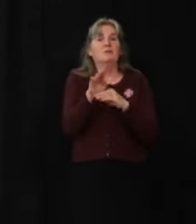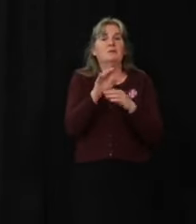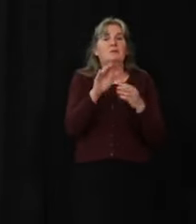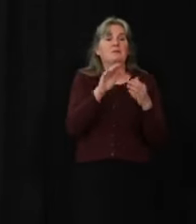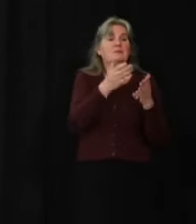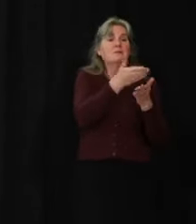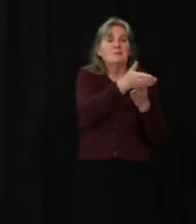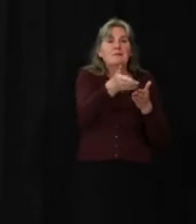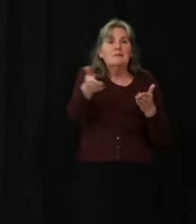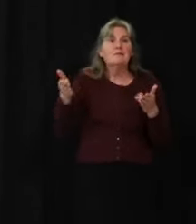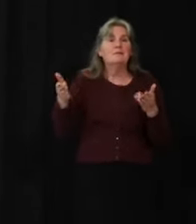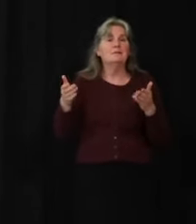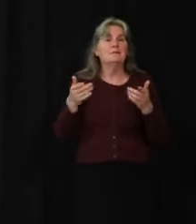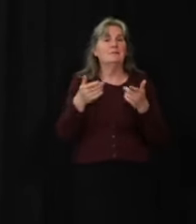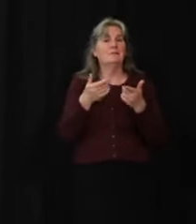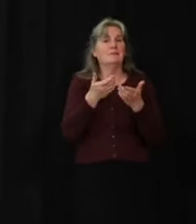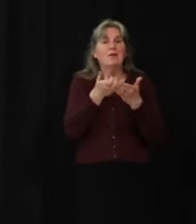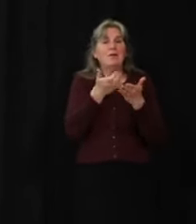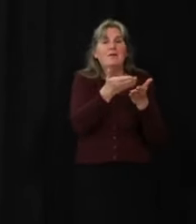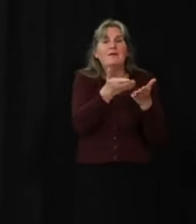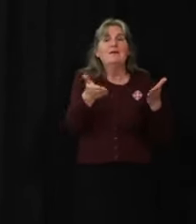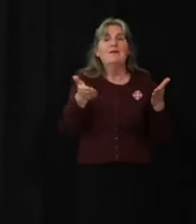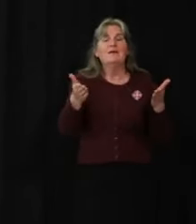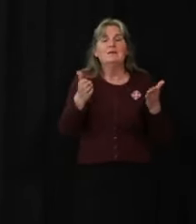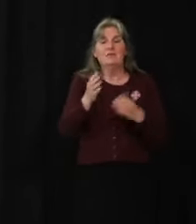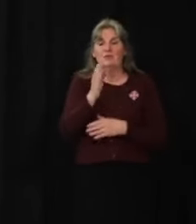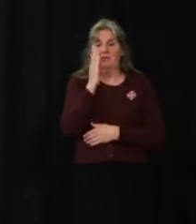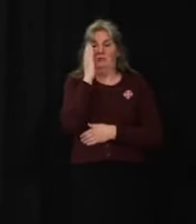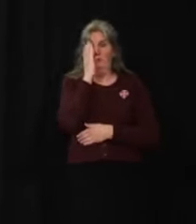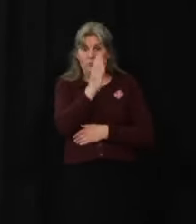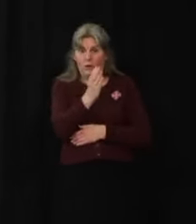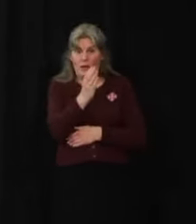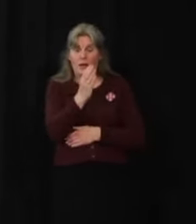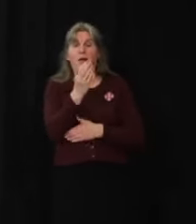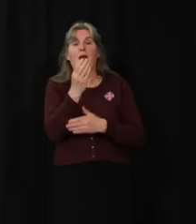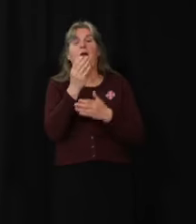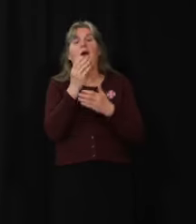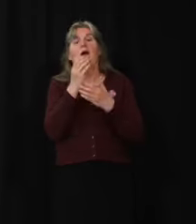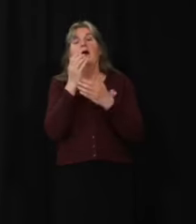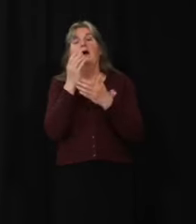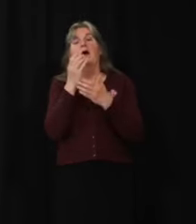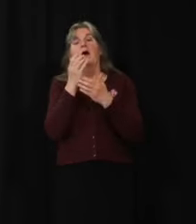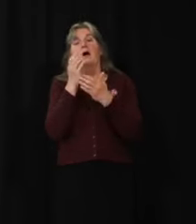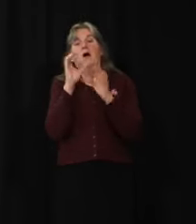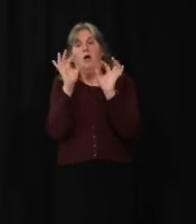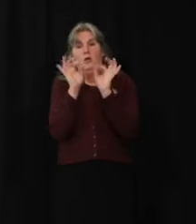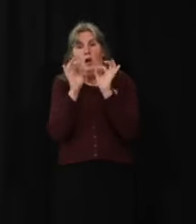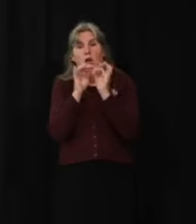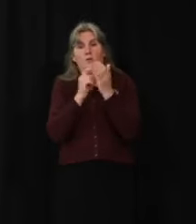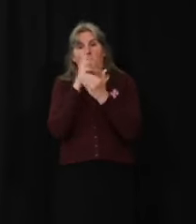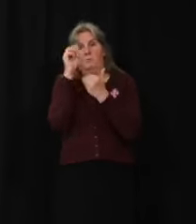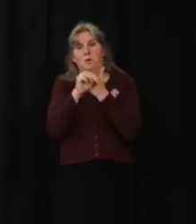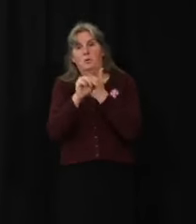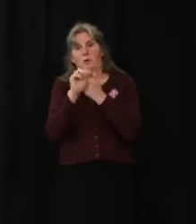Good question. Again, we made a commitment that the departments would be available for the critics to do